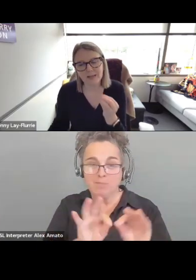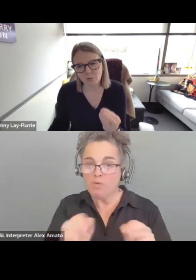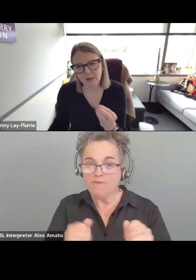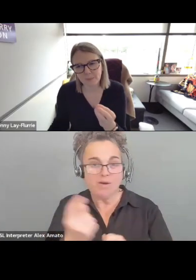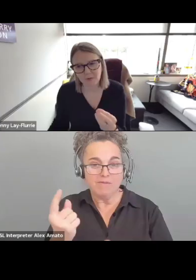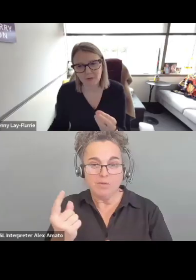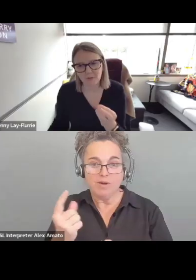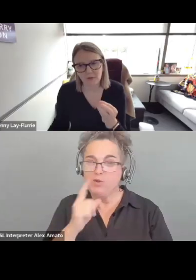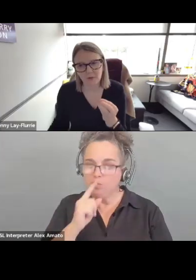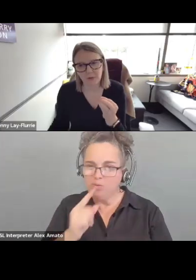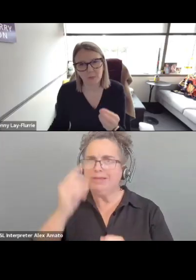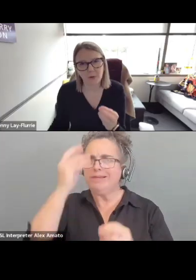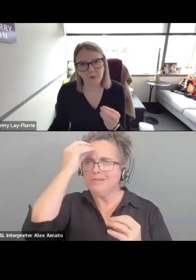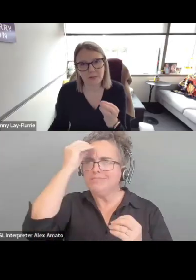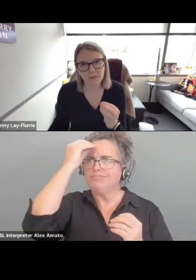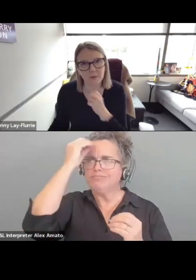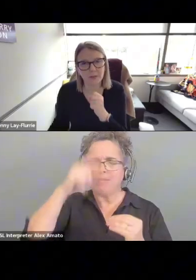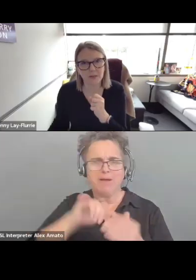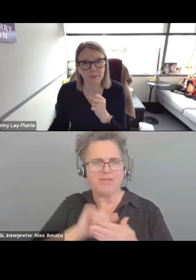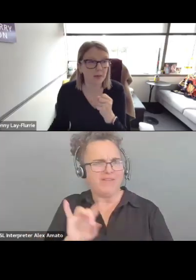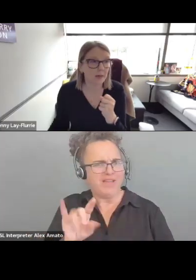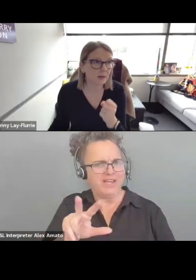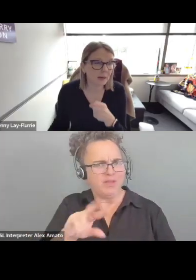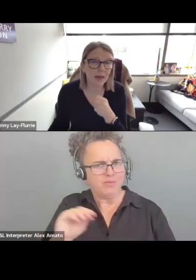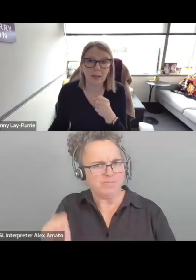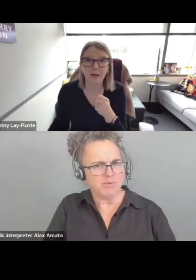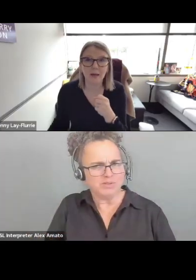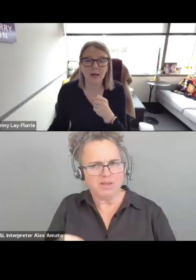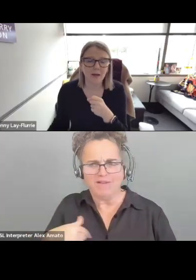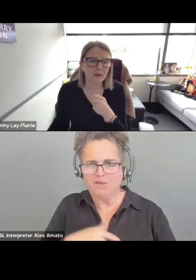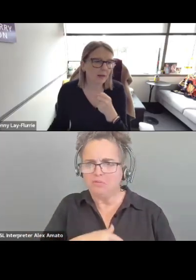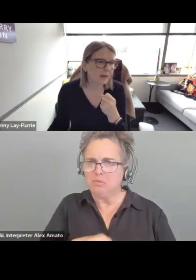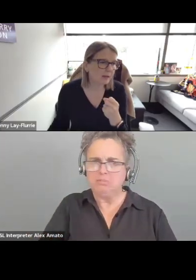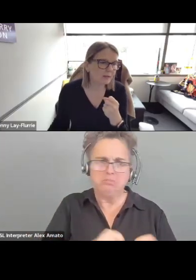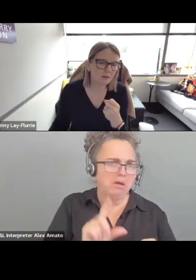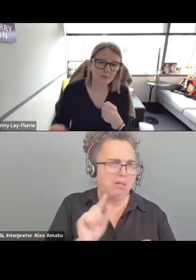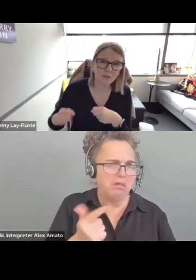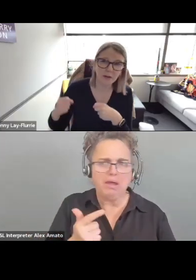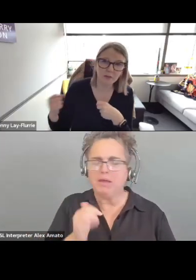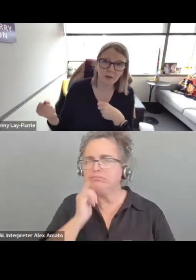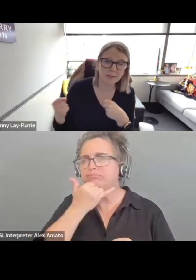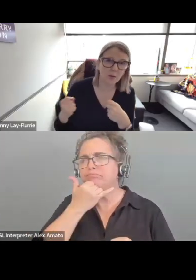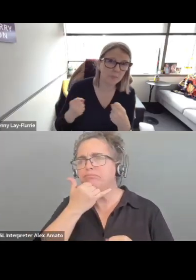If 83% of us are experiencing disability- breaking a leg, having an instance of anxiety